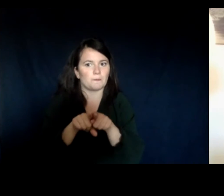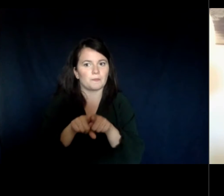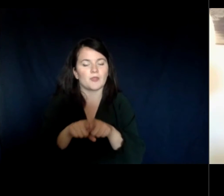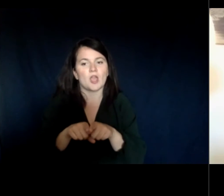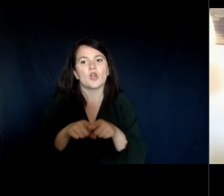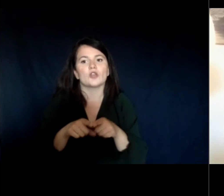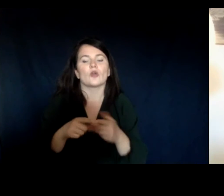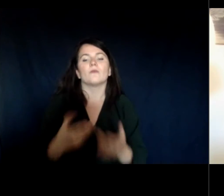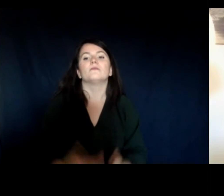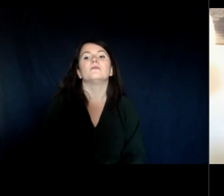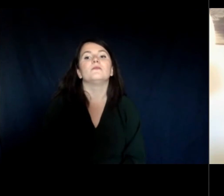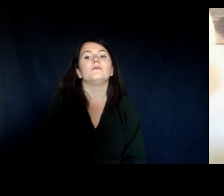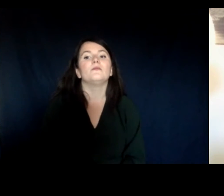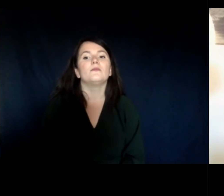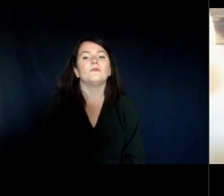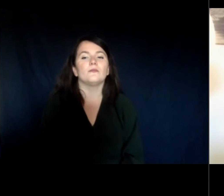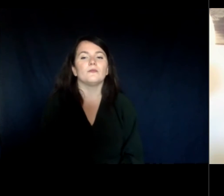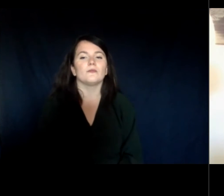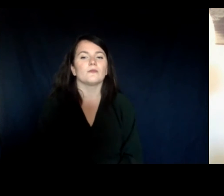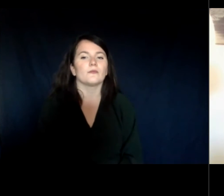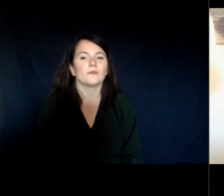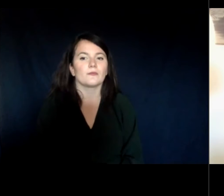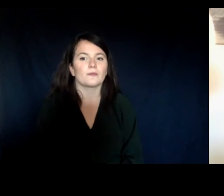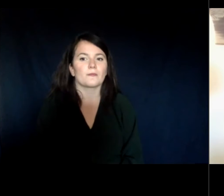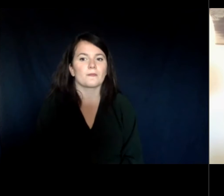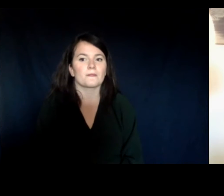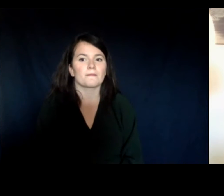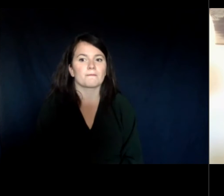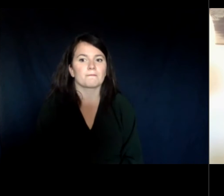because it's necessary for extreme urgency.